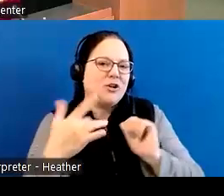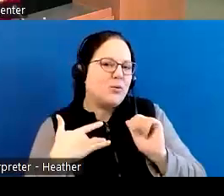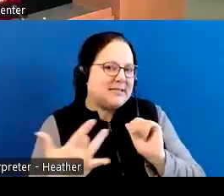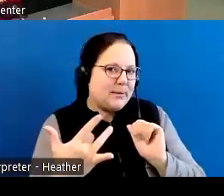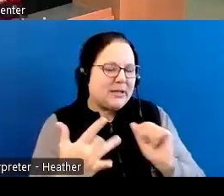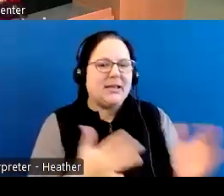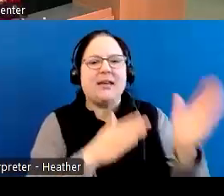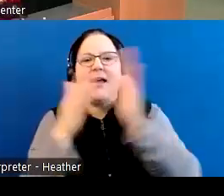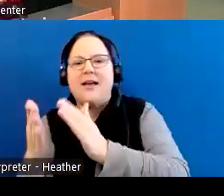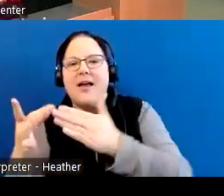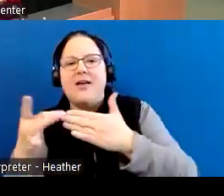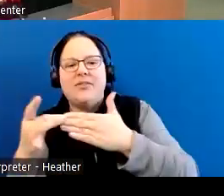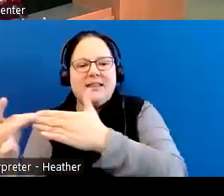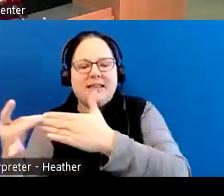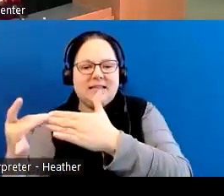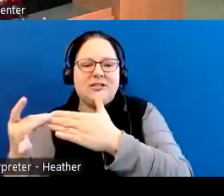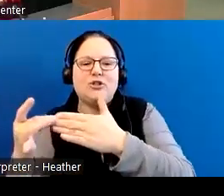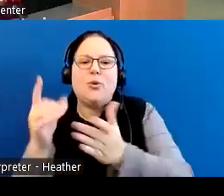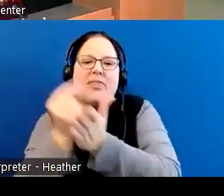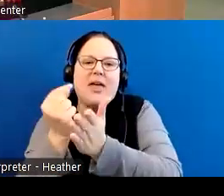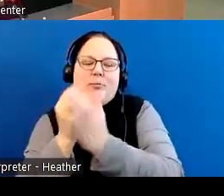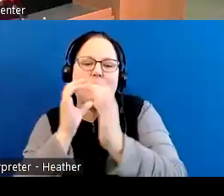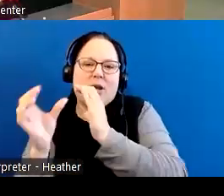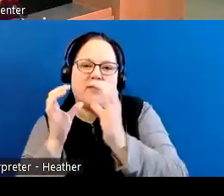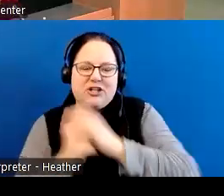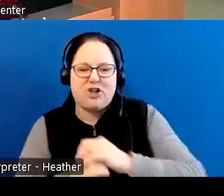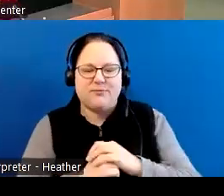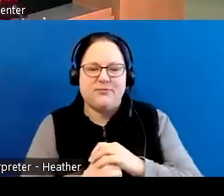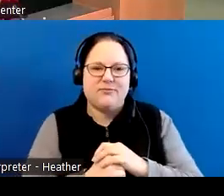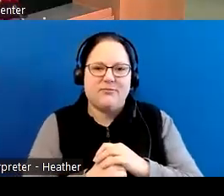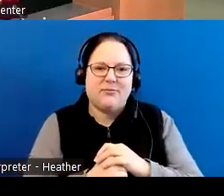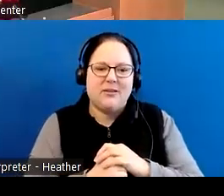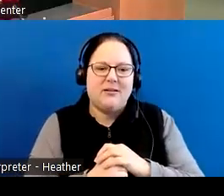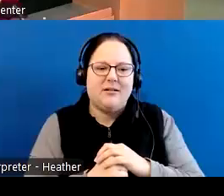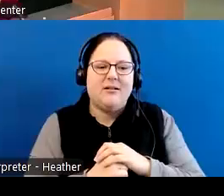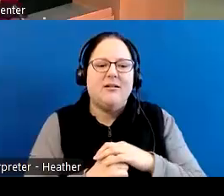lead to a high yield um therapeutic conversation uh and so I think this this could be useful like